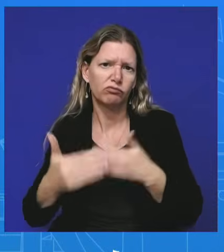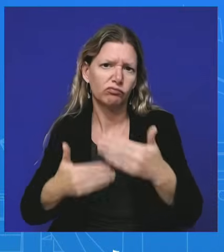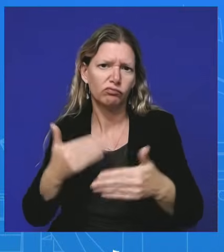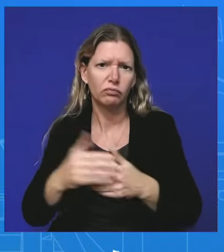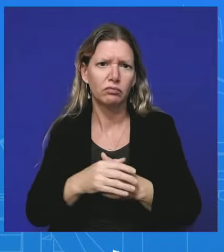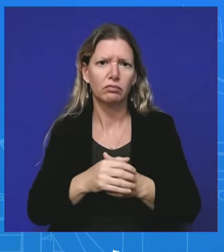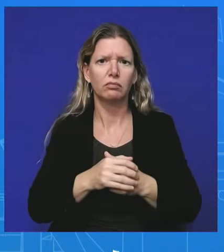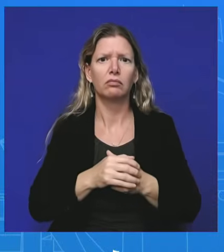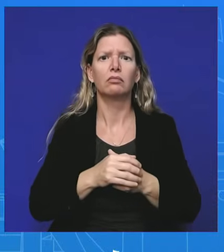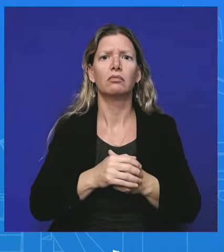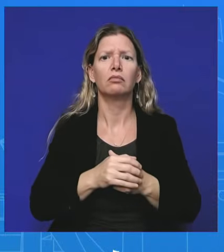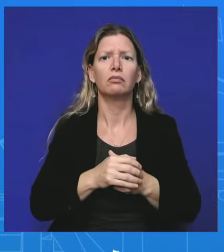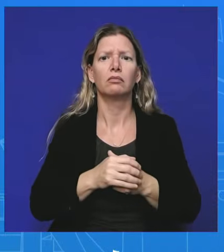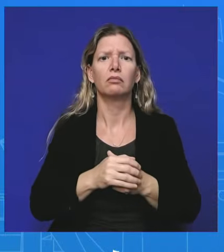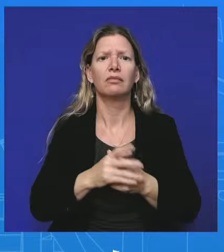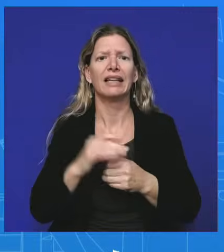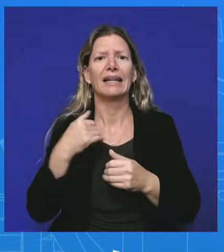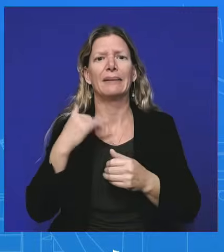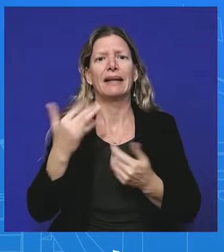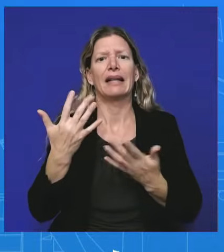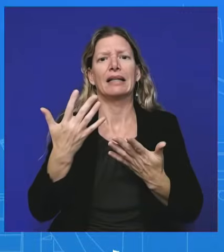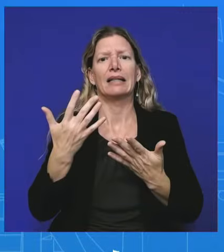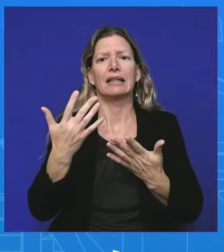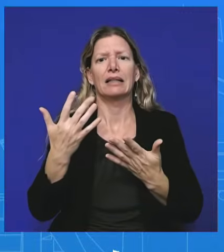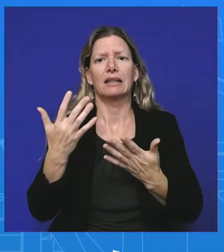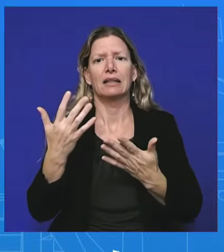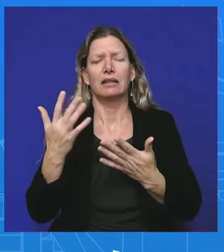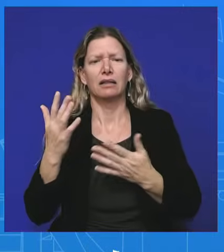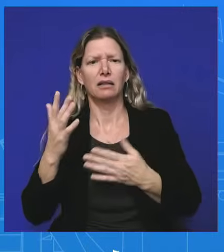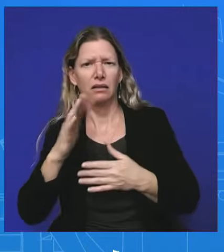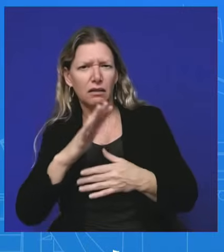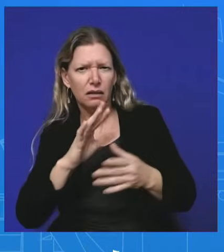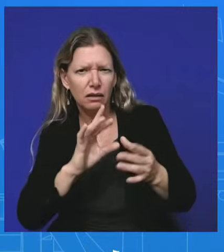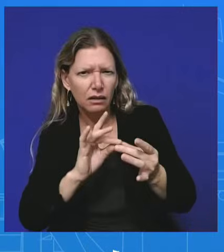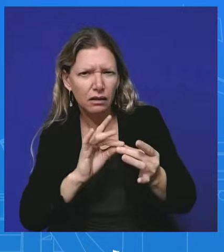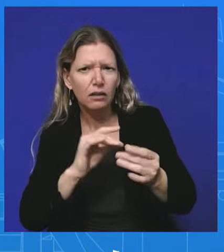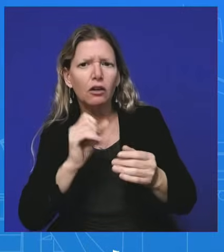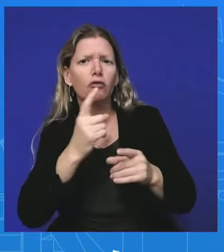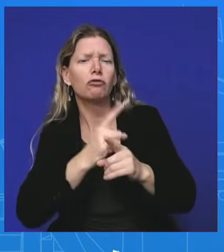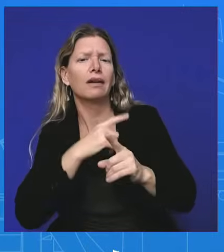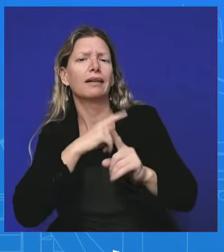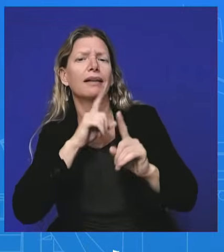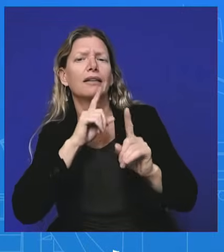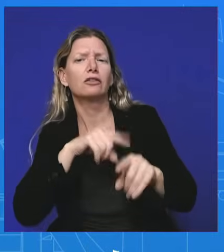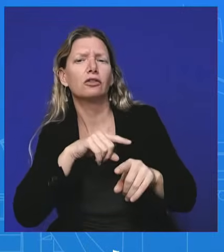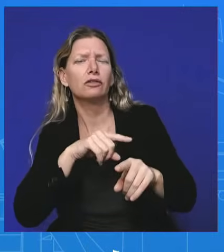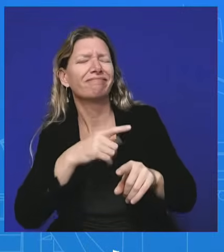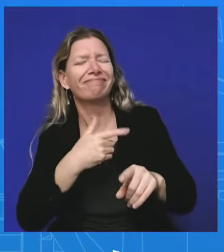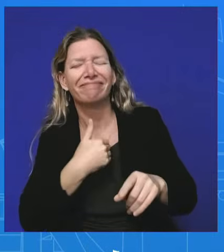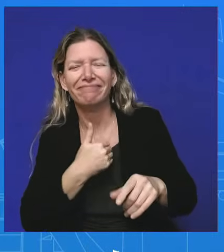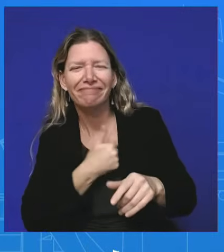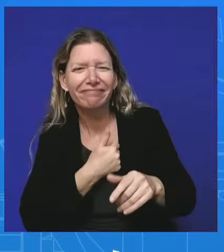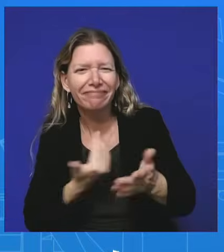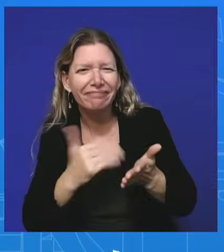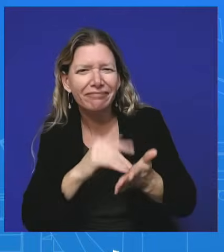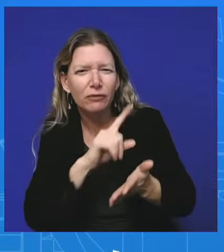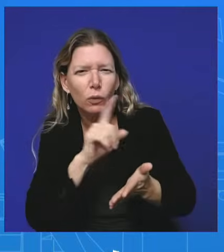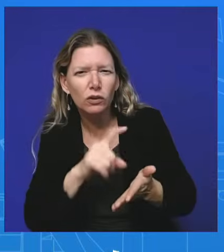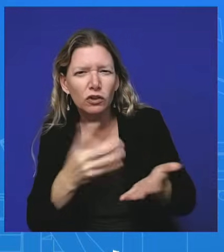Ms. Jean-Pierre: You're right. I owe you. I owe you an answer. What was the question? The Press: Yeah, just -- it's basically to follow up with what my colleagues have asked about Morehouse. I know you can't preview the content of the speech.